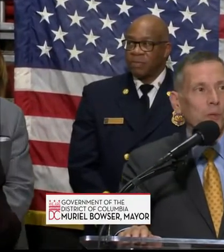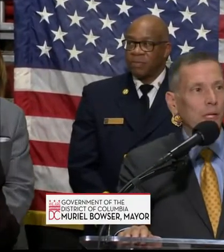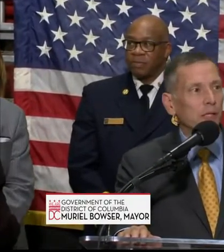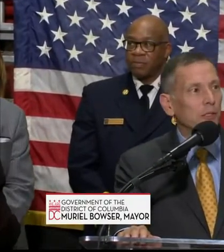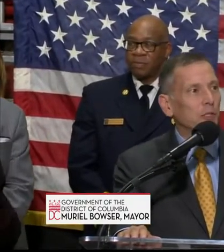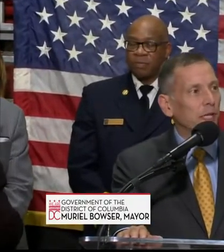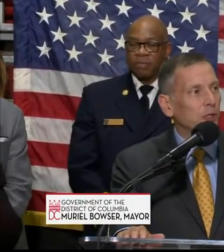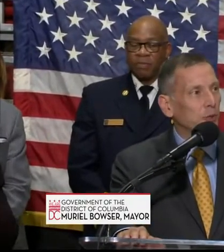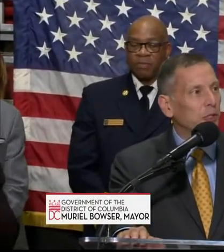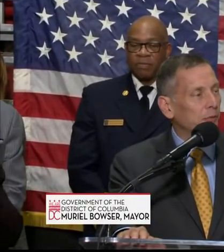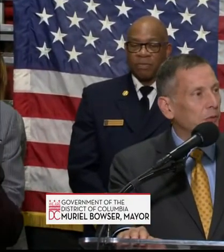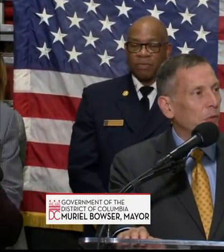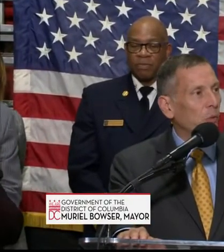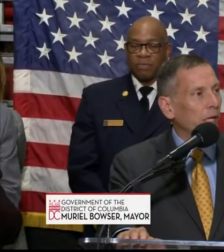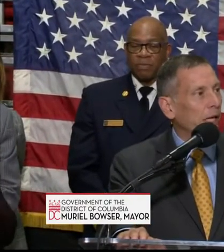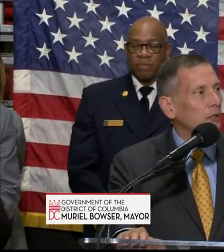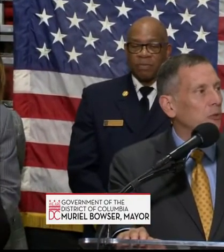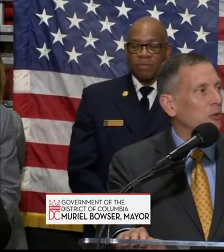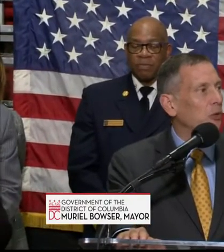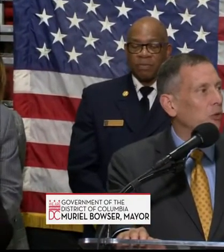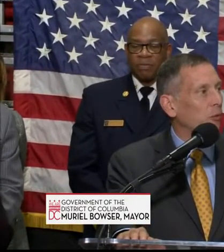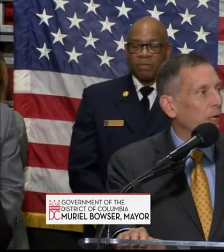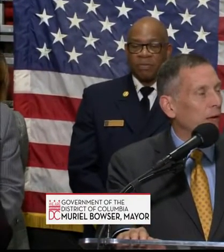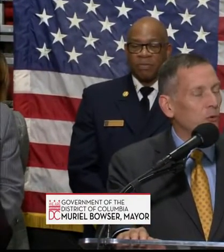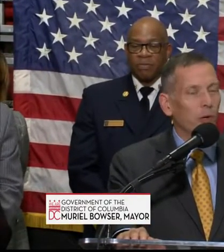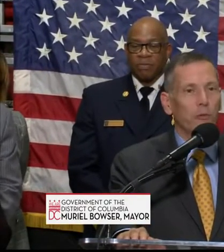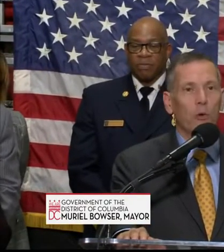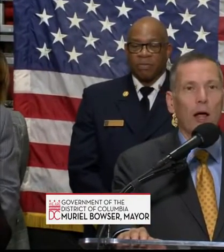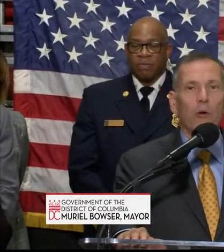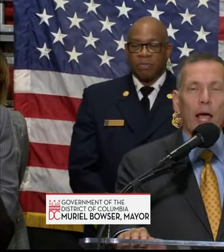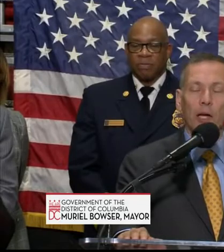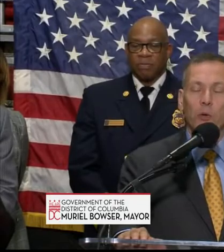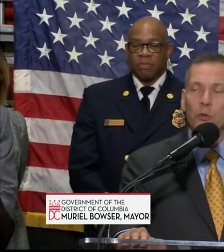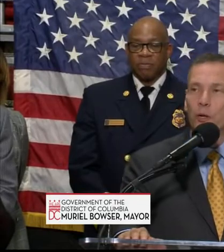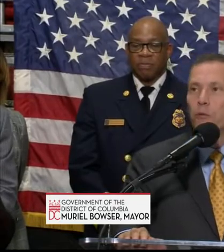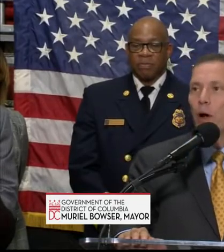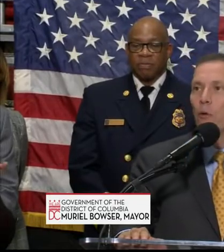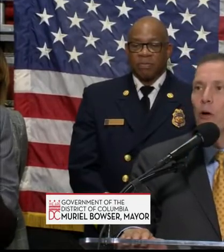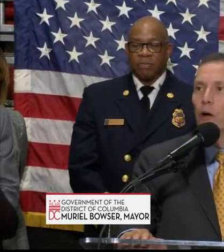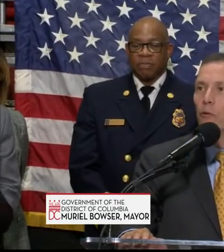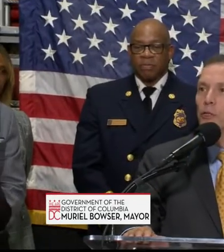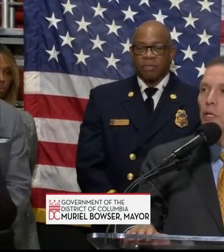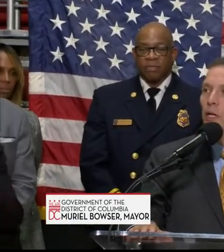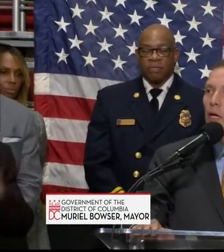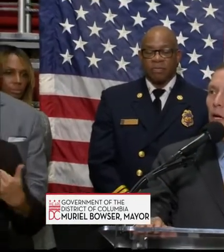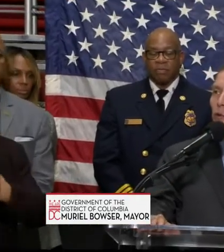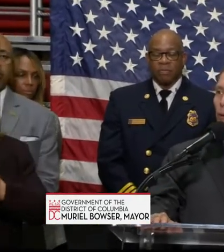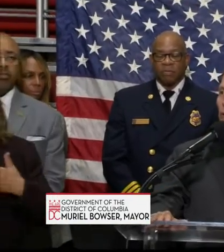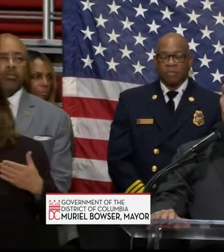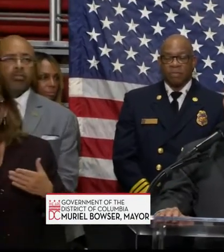WE ARE BEGINNING TO SCHEDULE SHIFTS FOR THE WEEKEND TO ENSURE THAT WE HAVE 24-HOUR -- ADEQUATE 24-HOUR COVERAGE THROUGHOUT THE